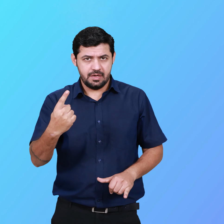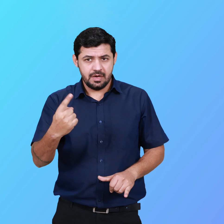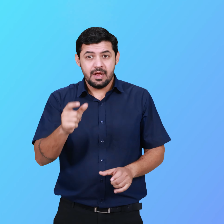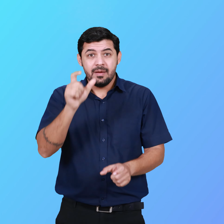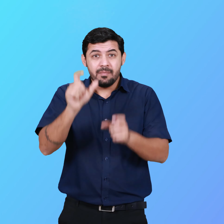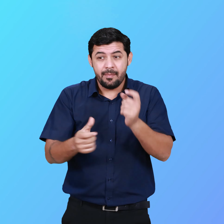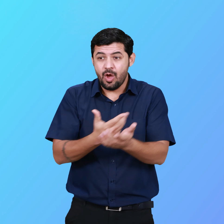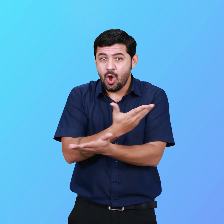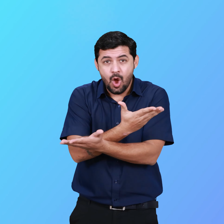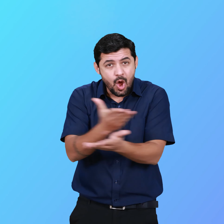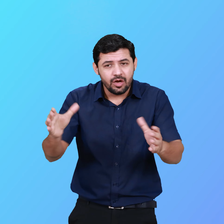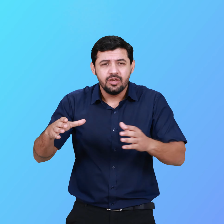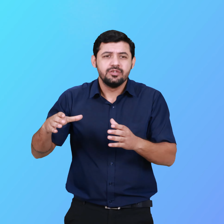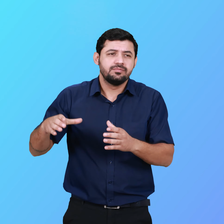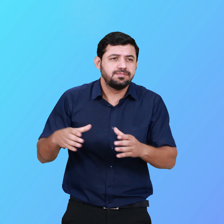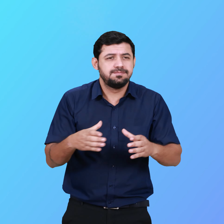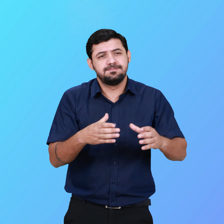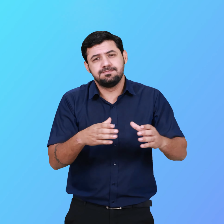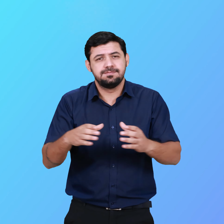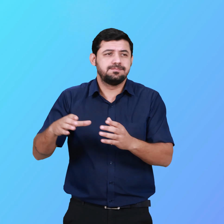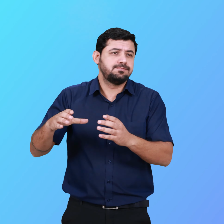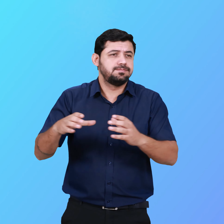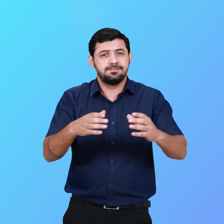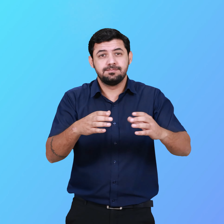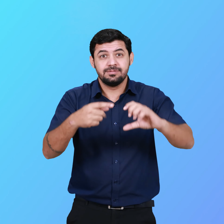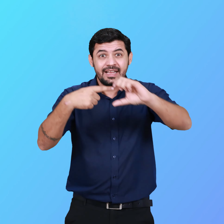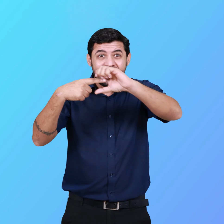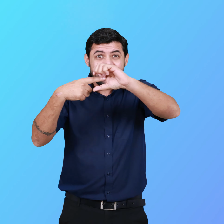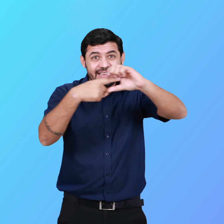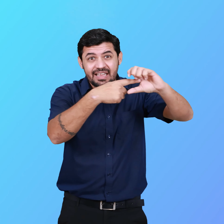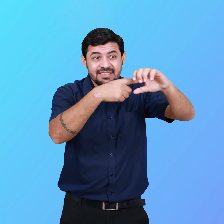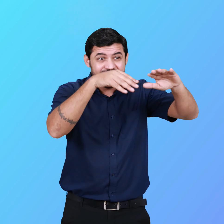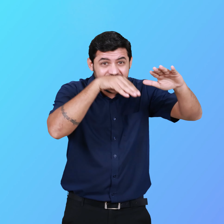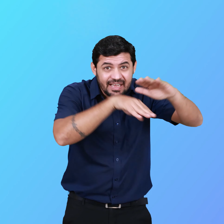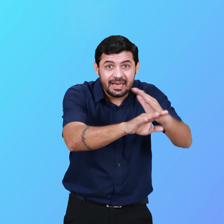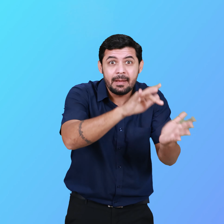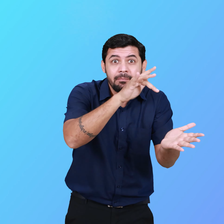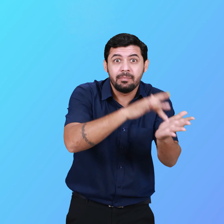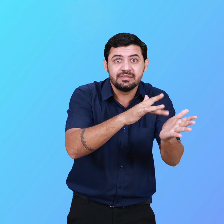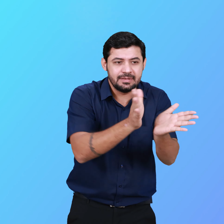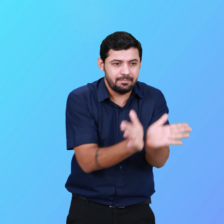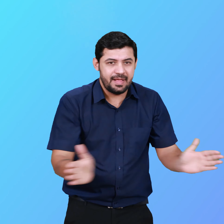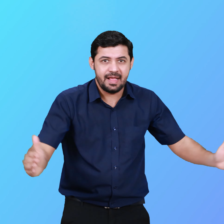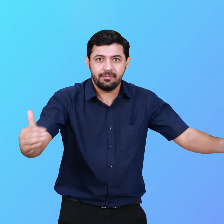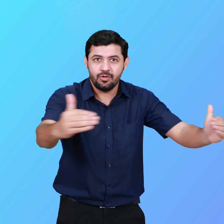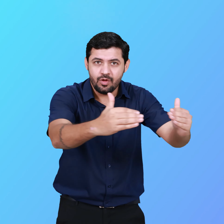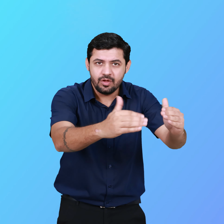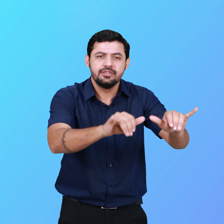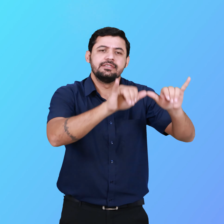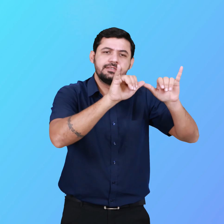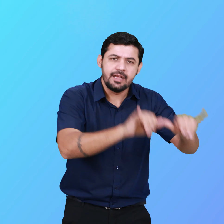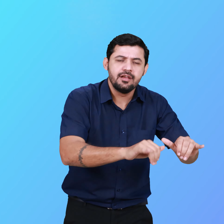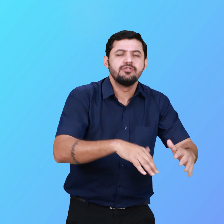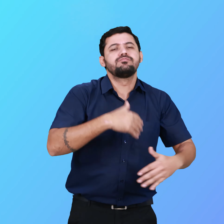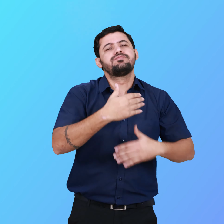Then people began to move from the east. When they came to a plain in the land of Babylonia, they settled there.